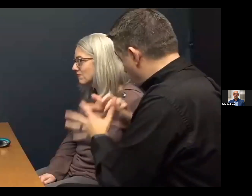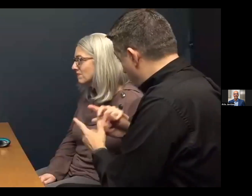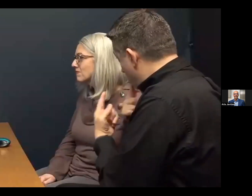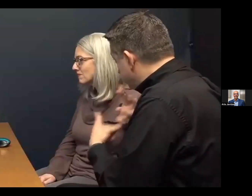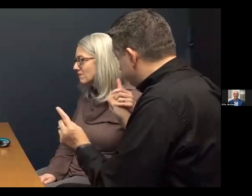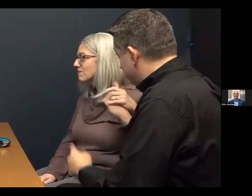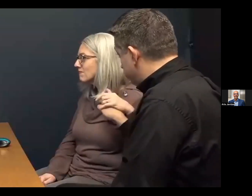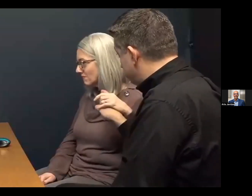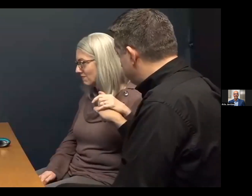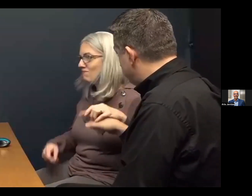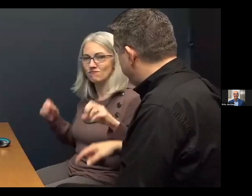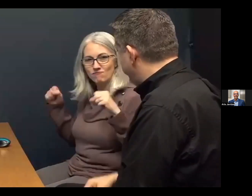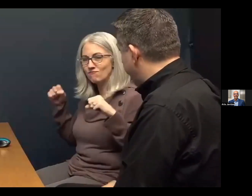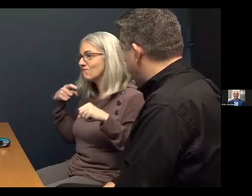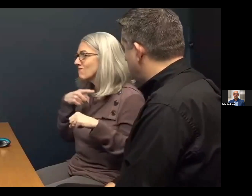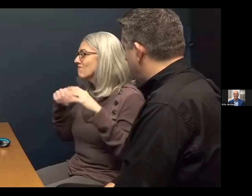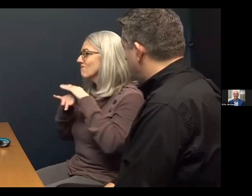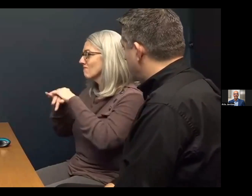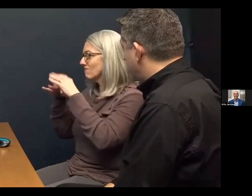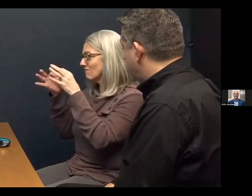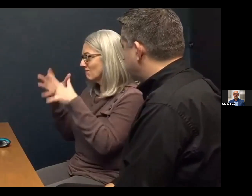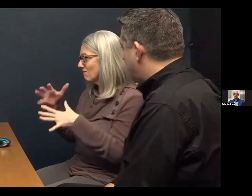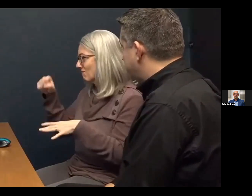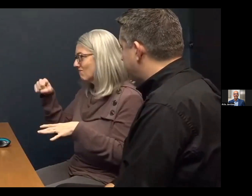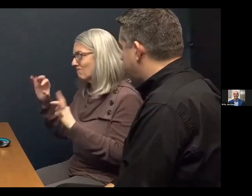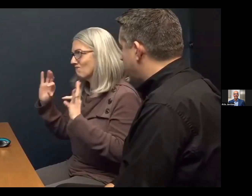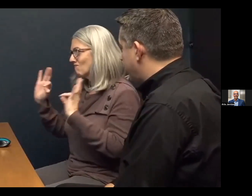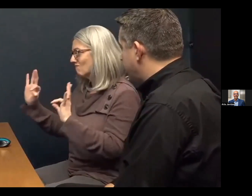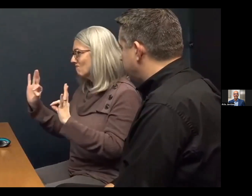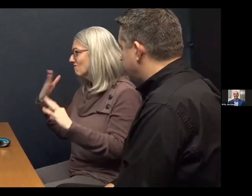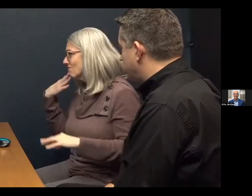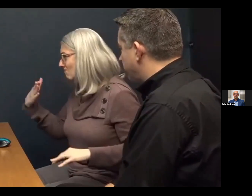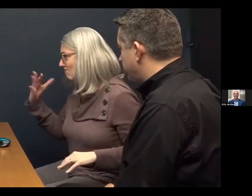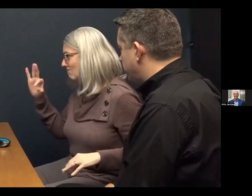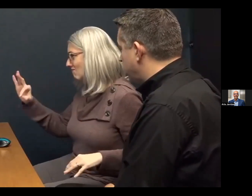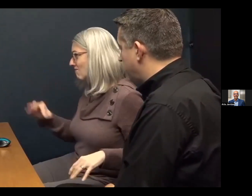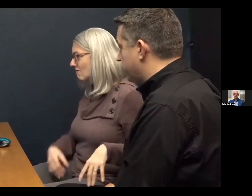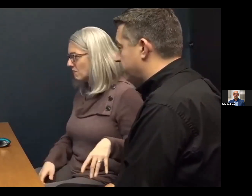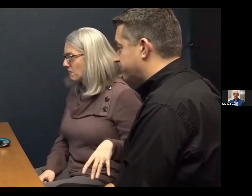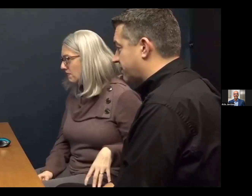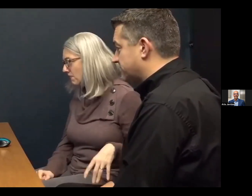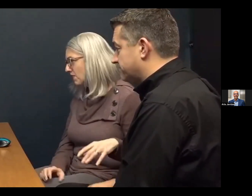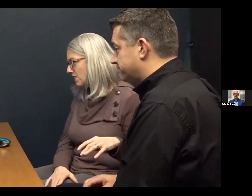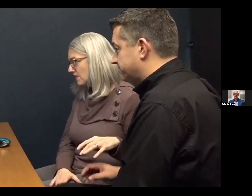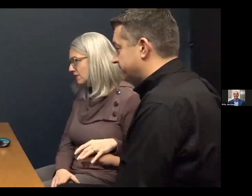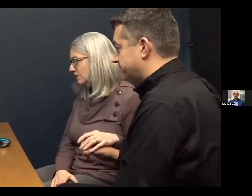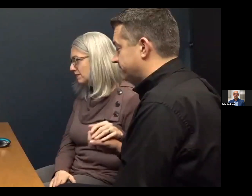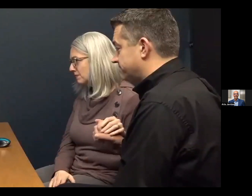you? yes I have a tactile ASL interpreter. I'm good thanks.